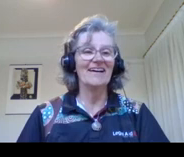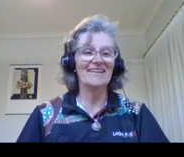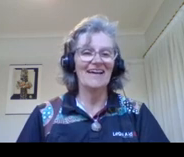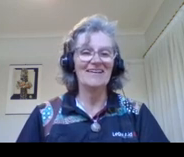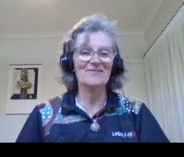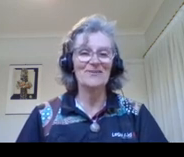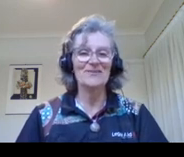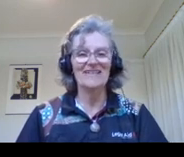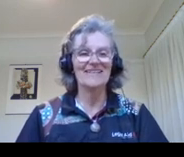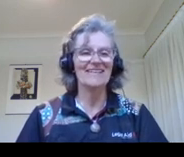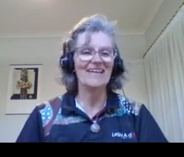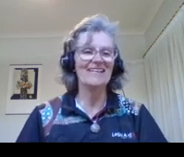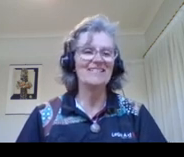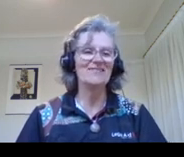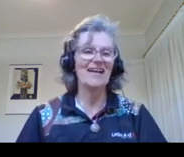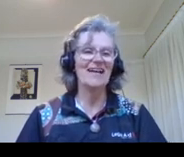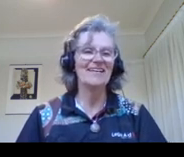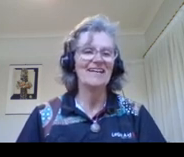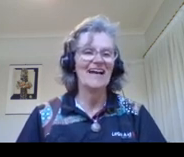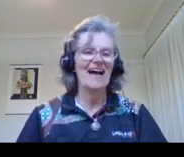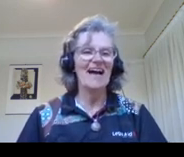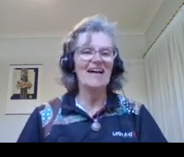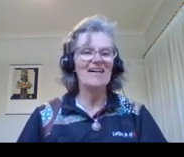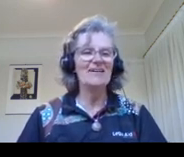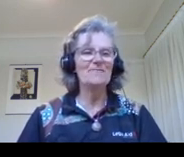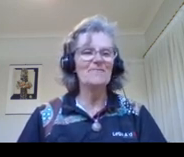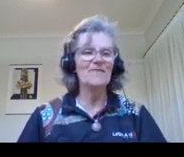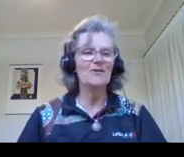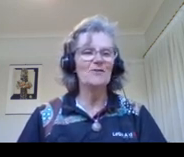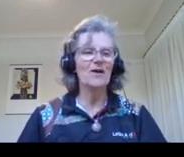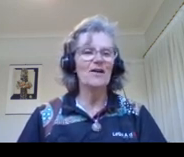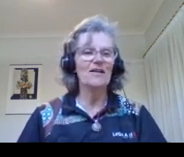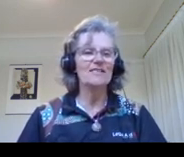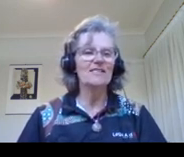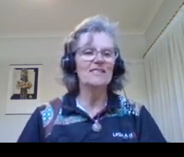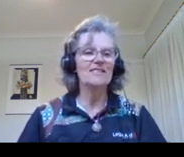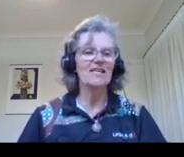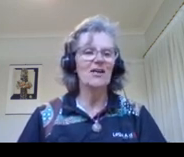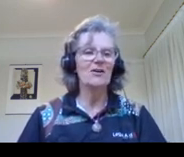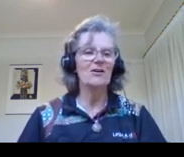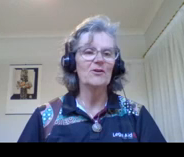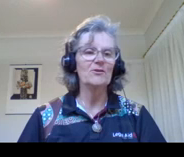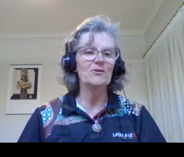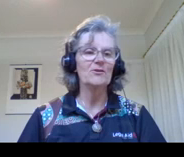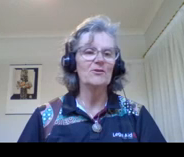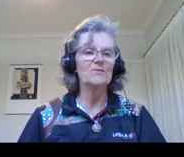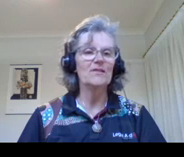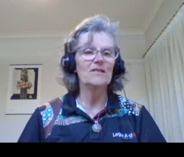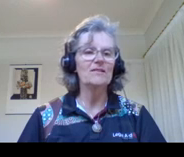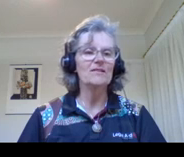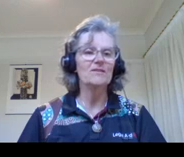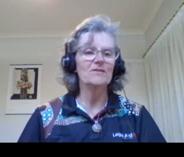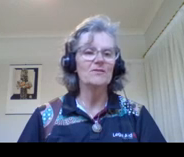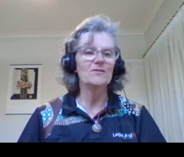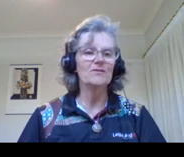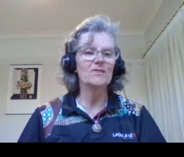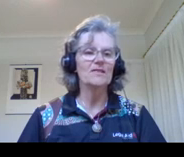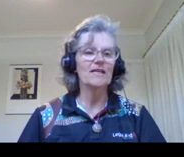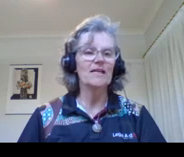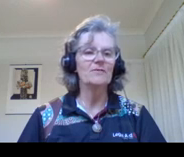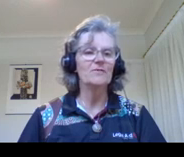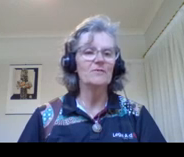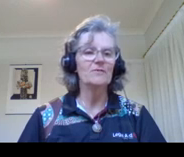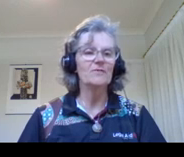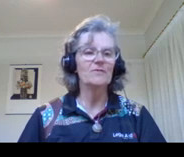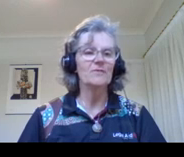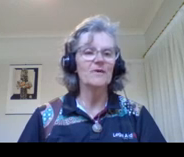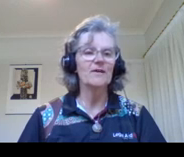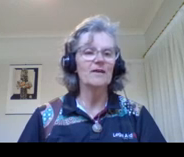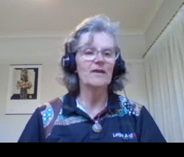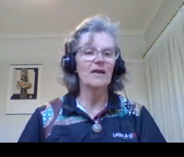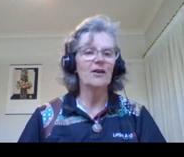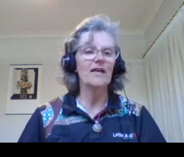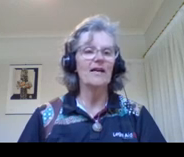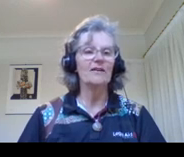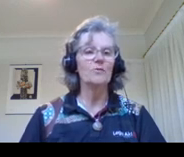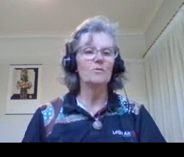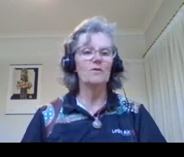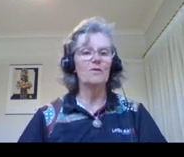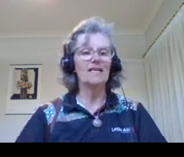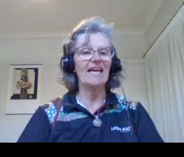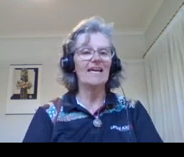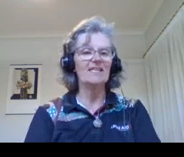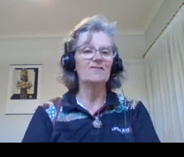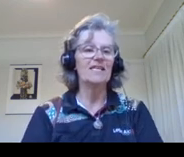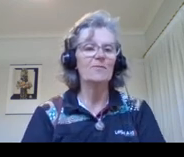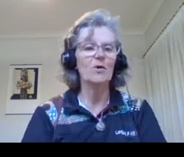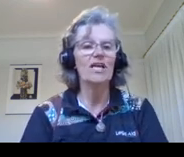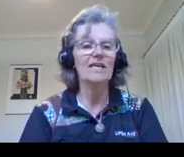they would catch you out all right so it's good okay would be really handy if Scam Watch had an